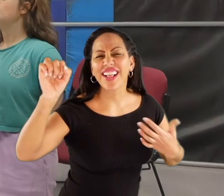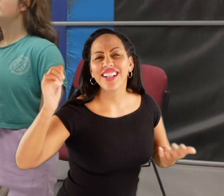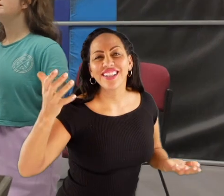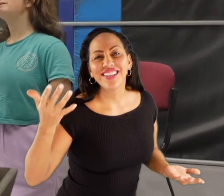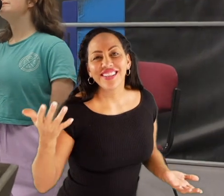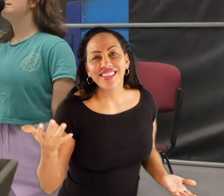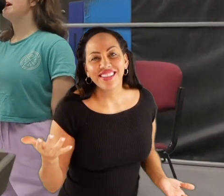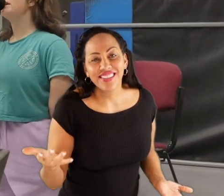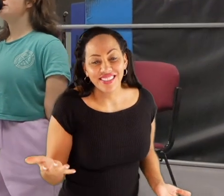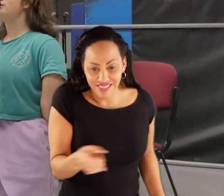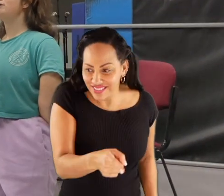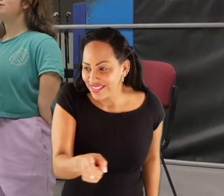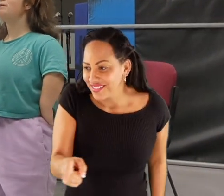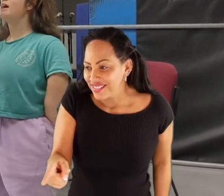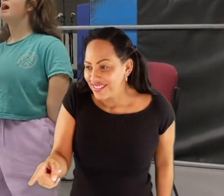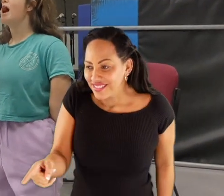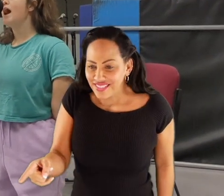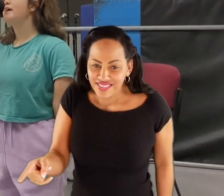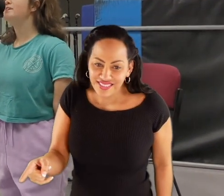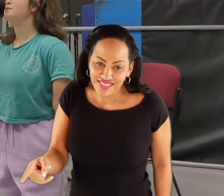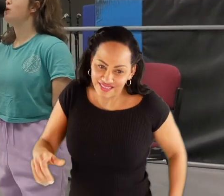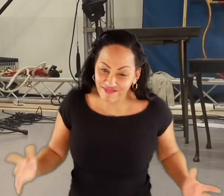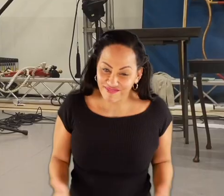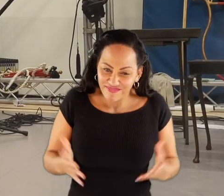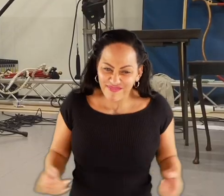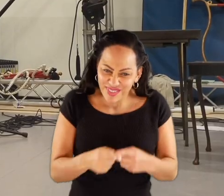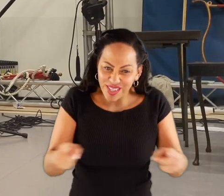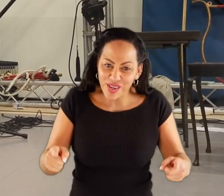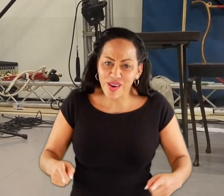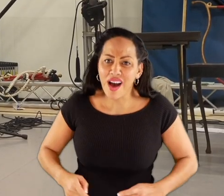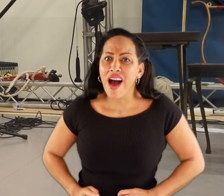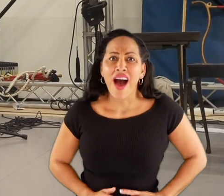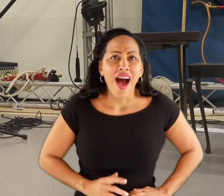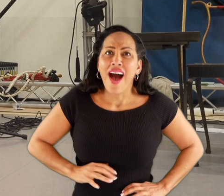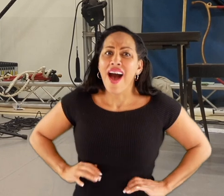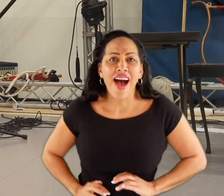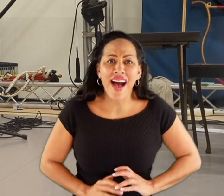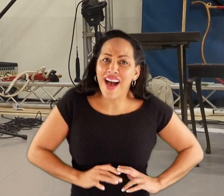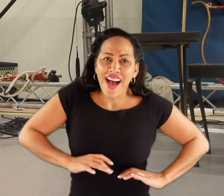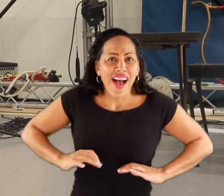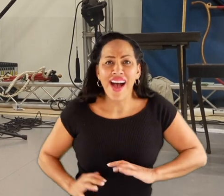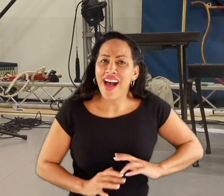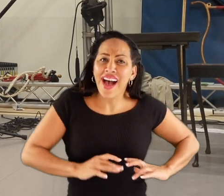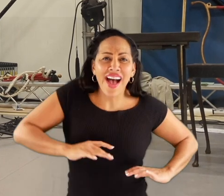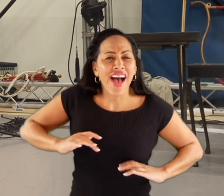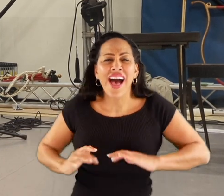We’ll take you to the highest point The highest place you've ever been